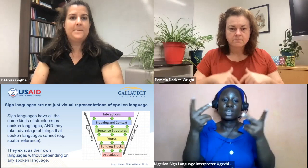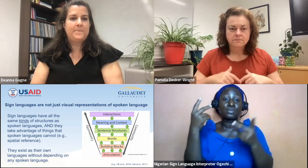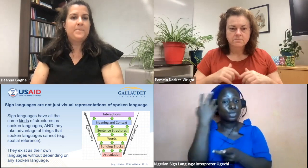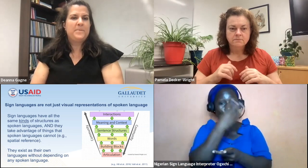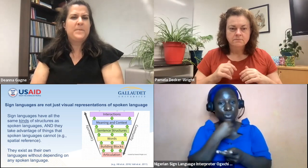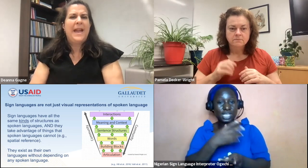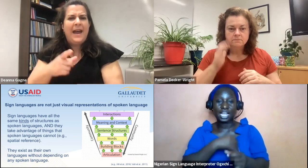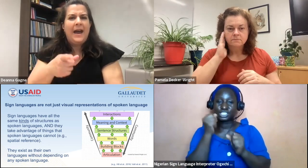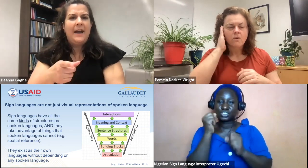Okay, Next slide